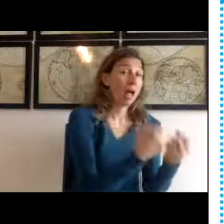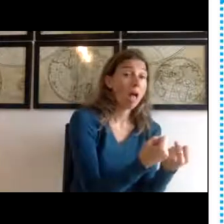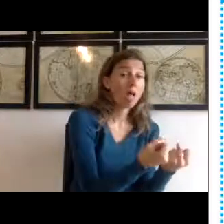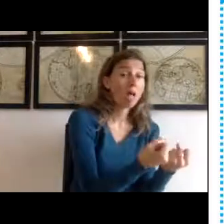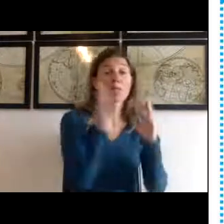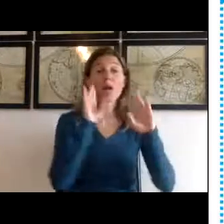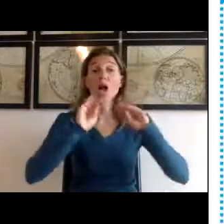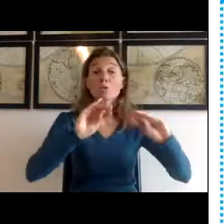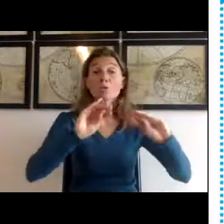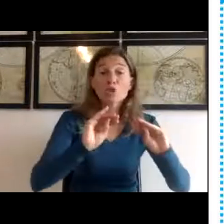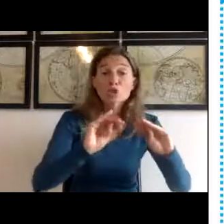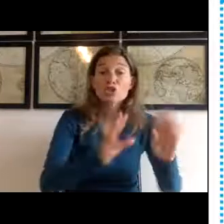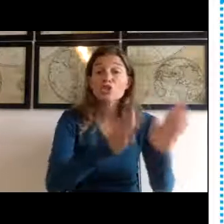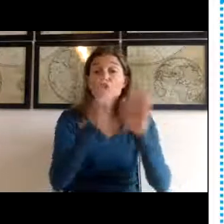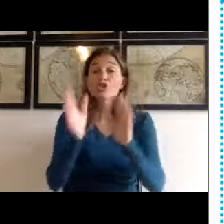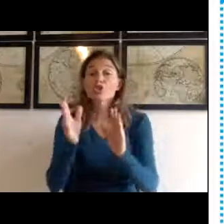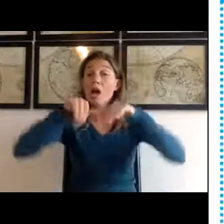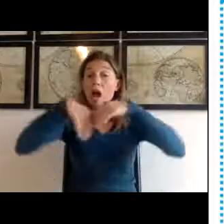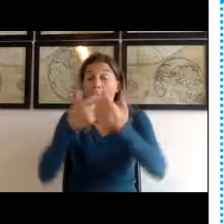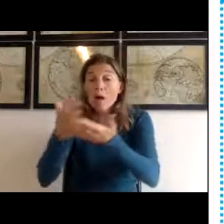income generation and human rights.